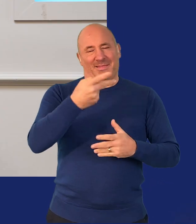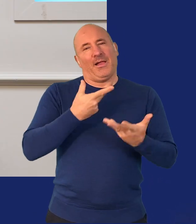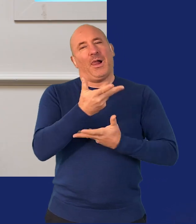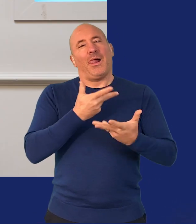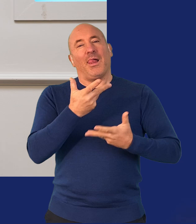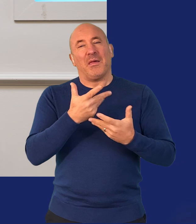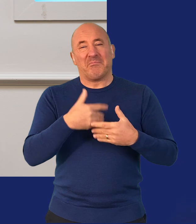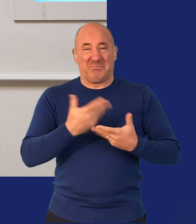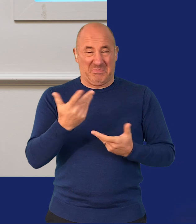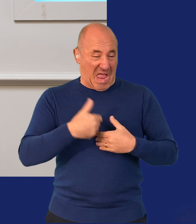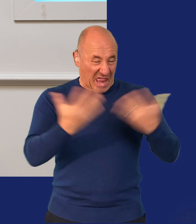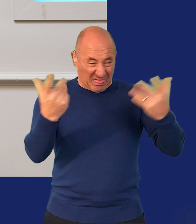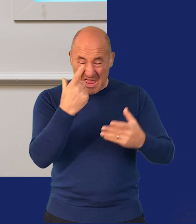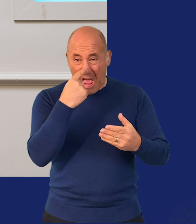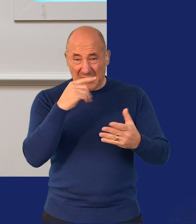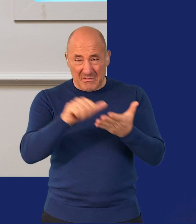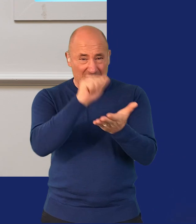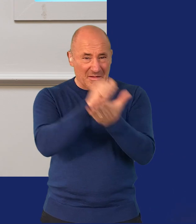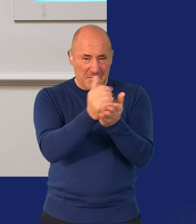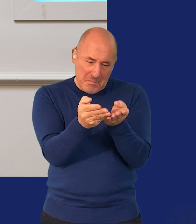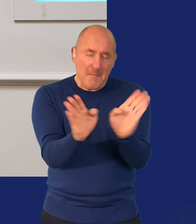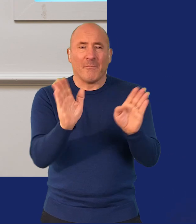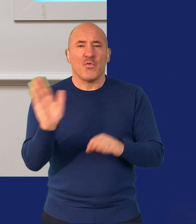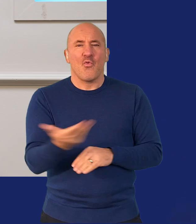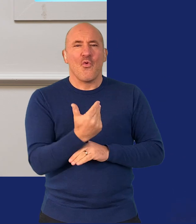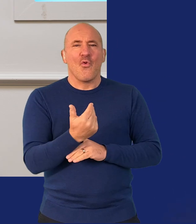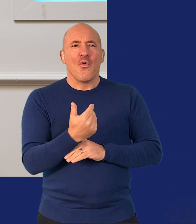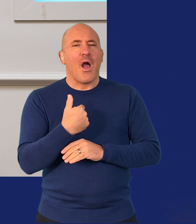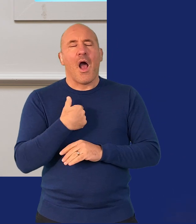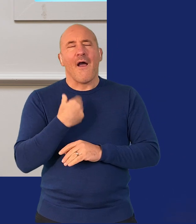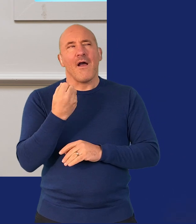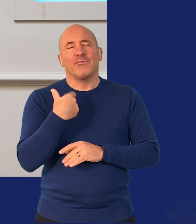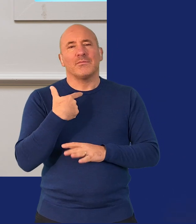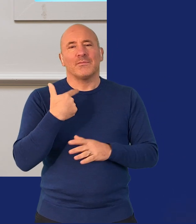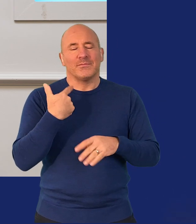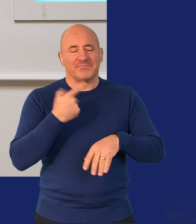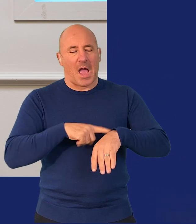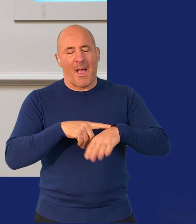accessible, I didn't get a chance to say this but I think, giving people choices.